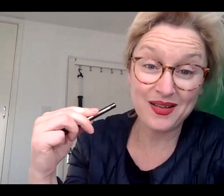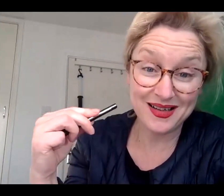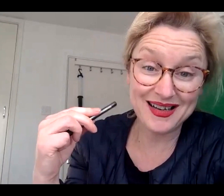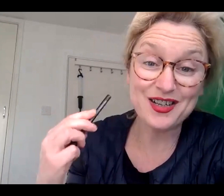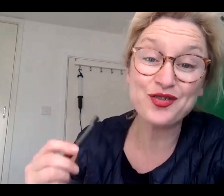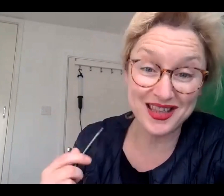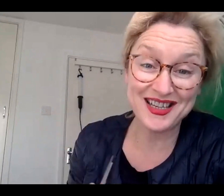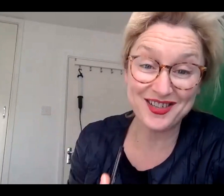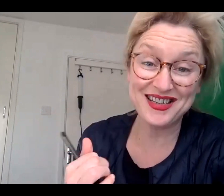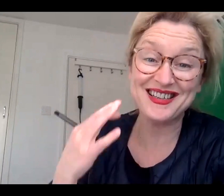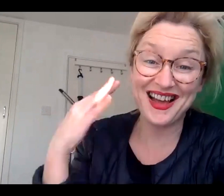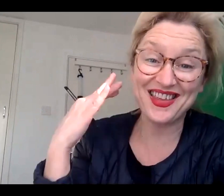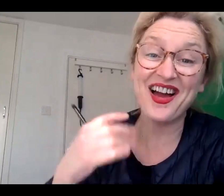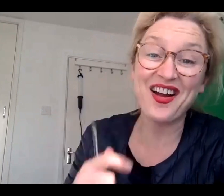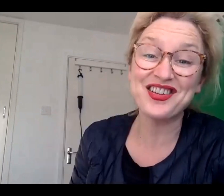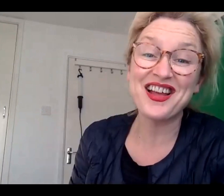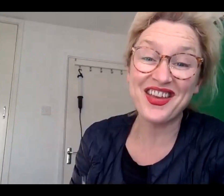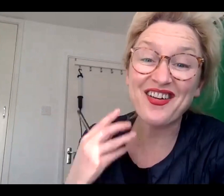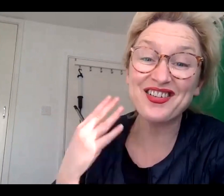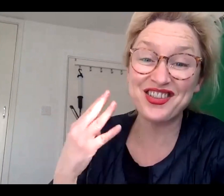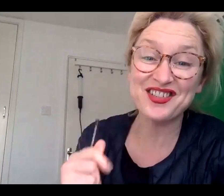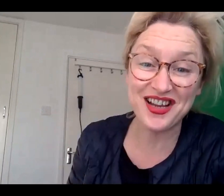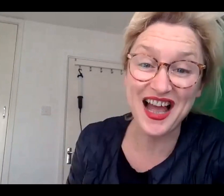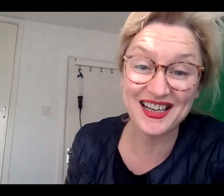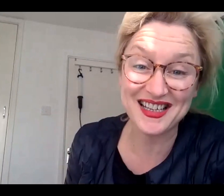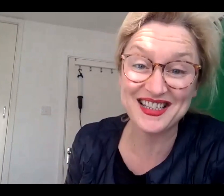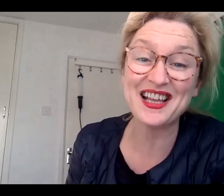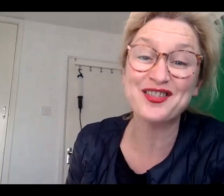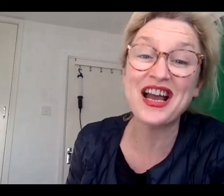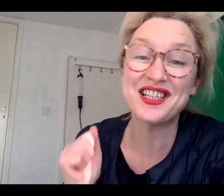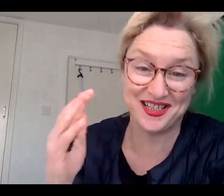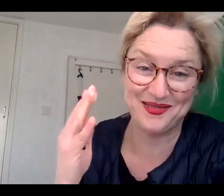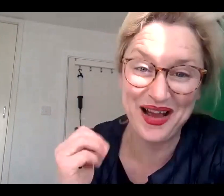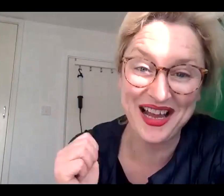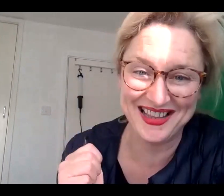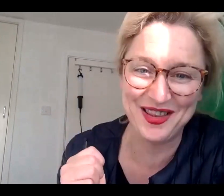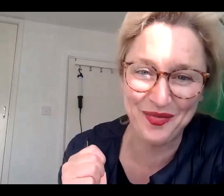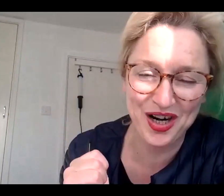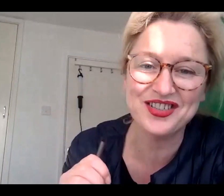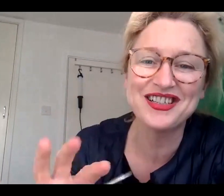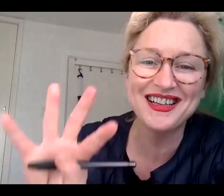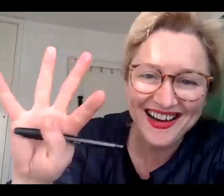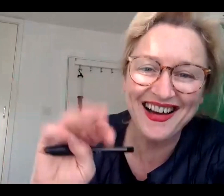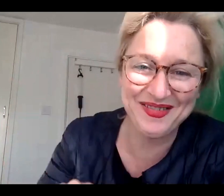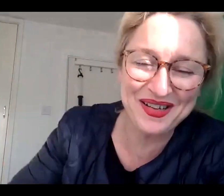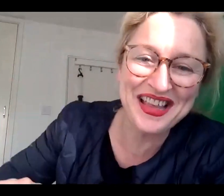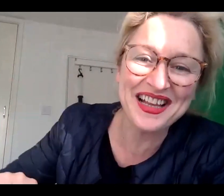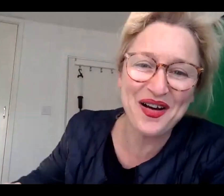about literary theatre. I think Irish, the Irish theatre canon, is castrated by the word, but that's